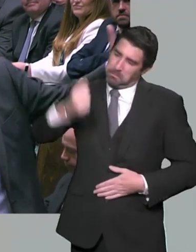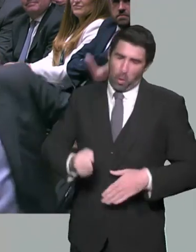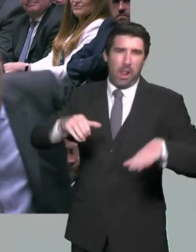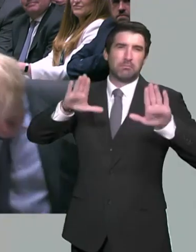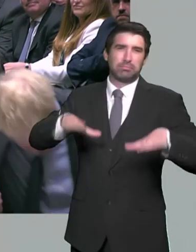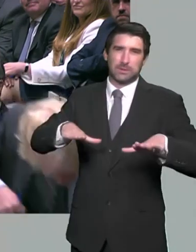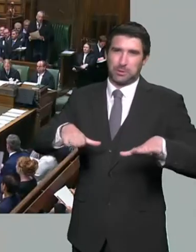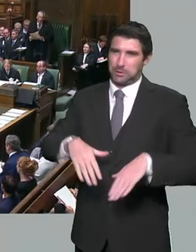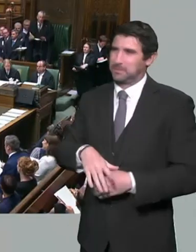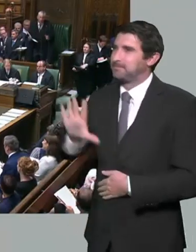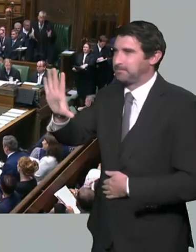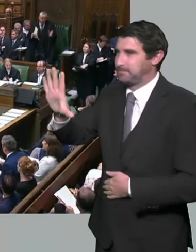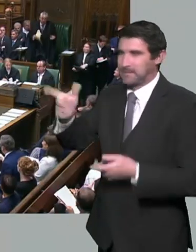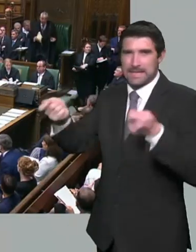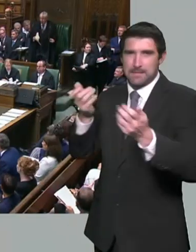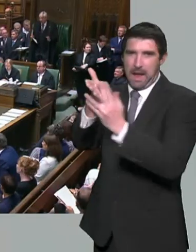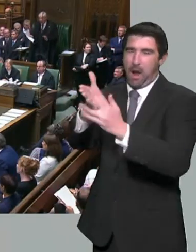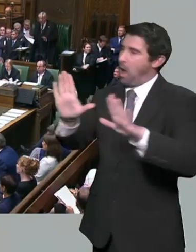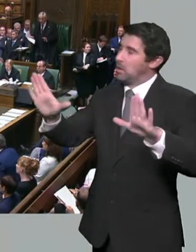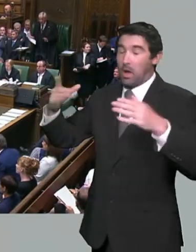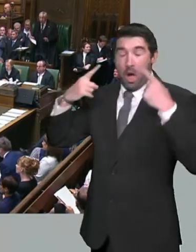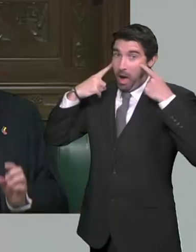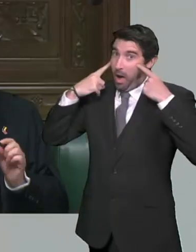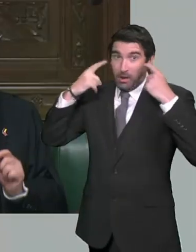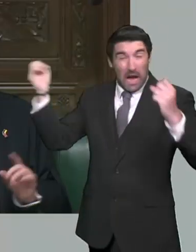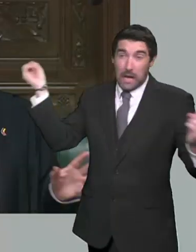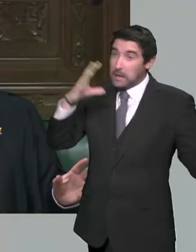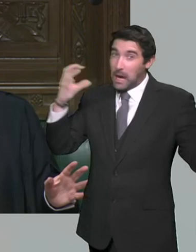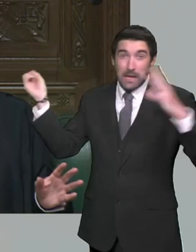Mr Speaker Look, I want to hear the questions and the answers.